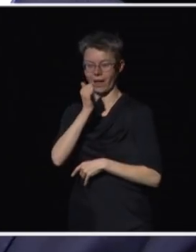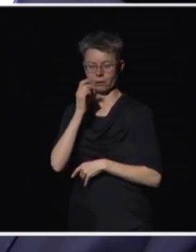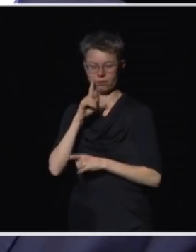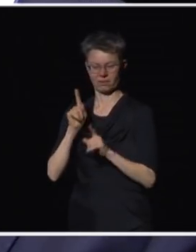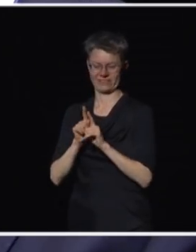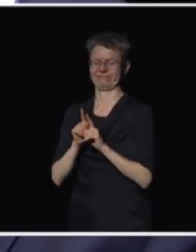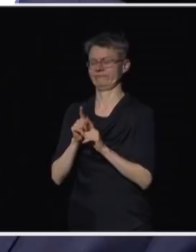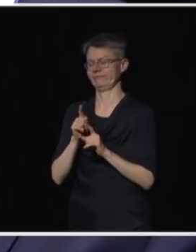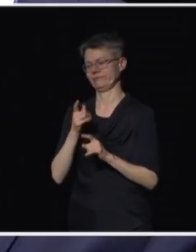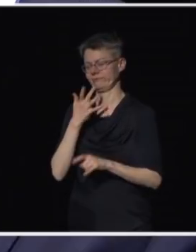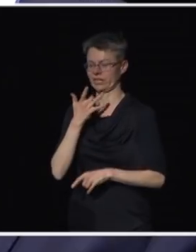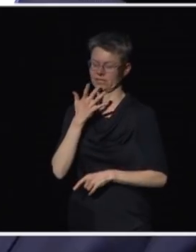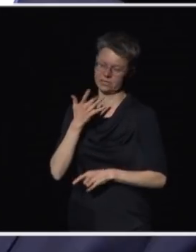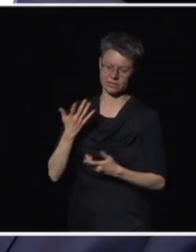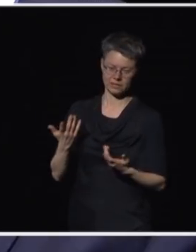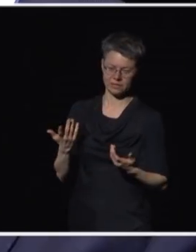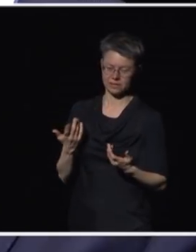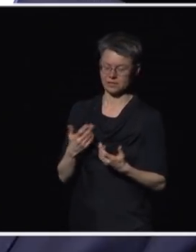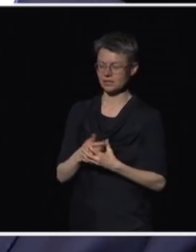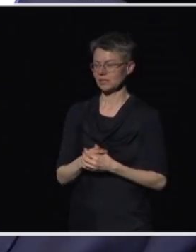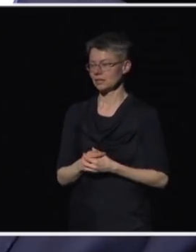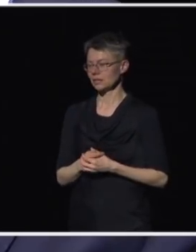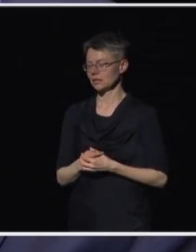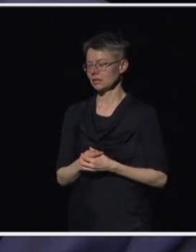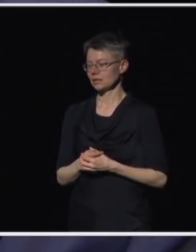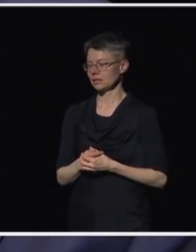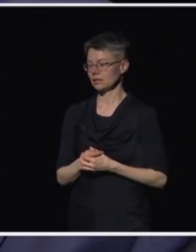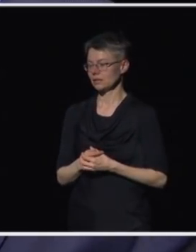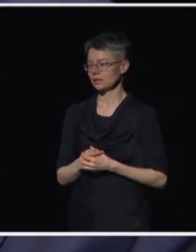I think there were people who were delighted just to see that.